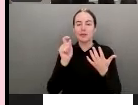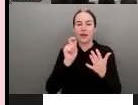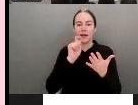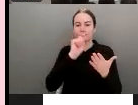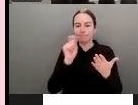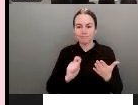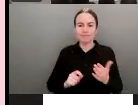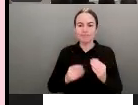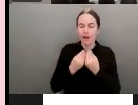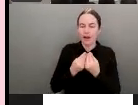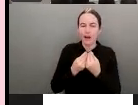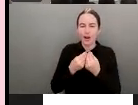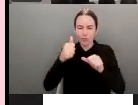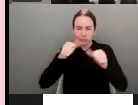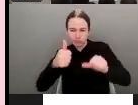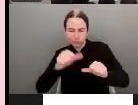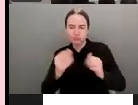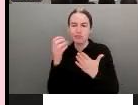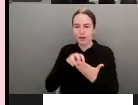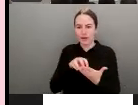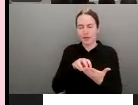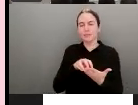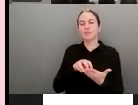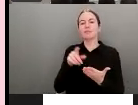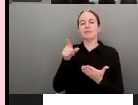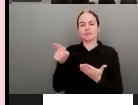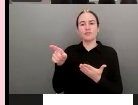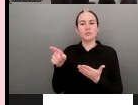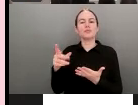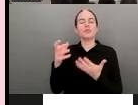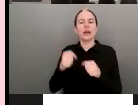that utilize the same set of accessibility rules,